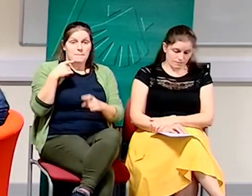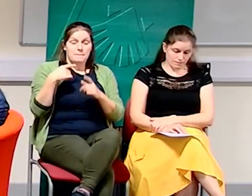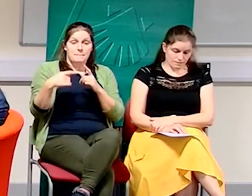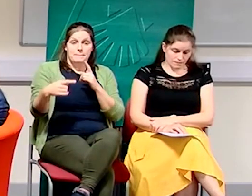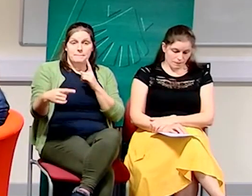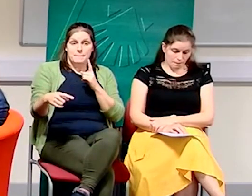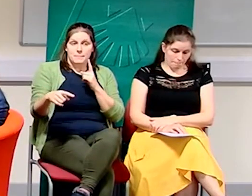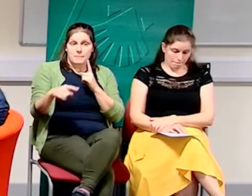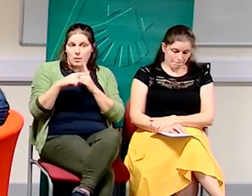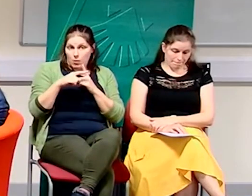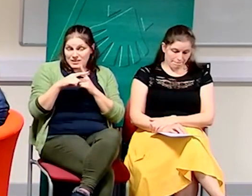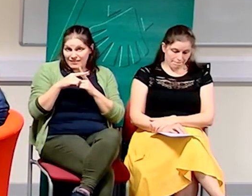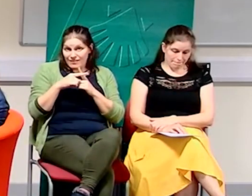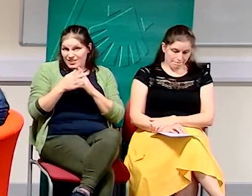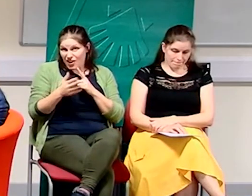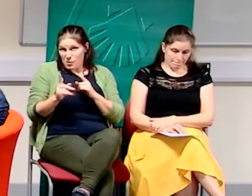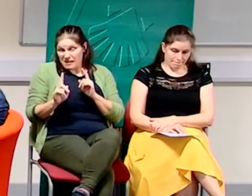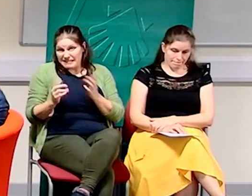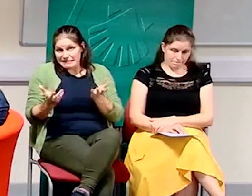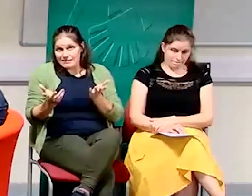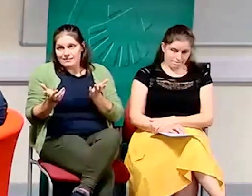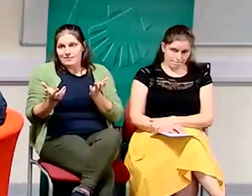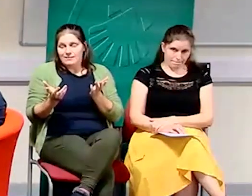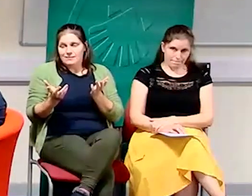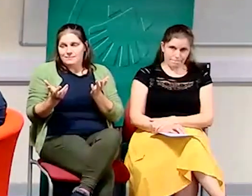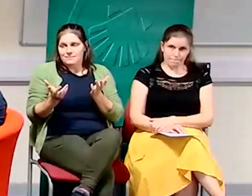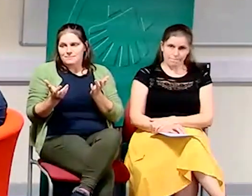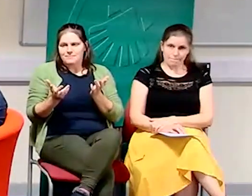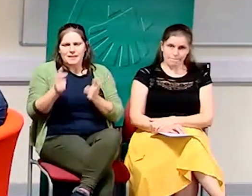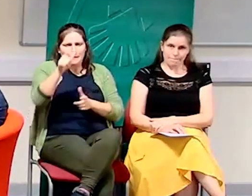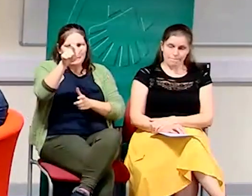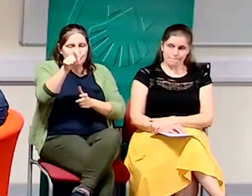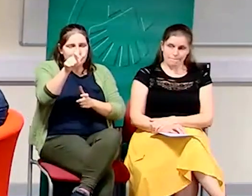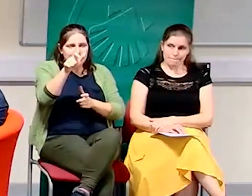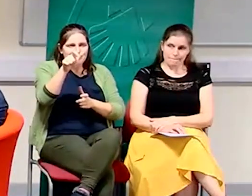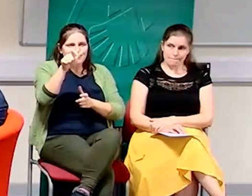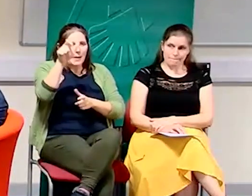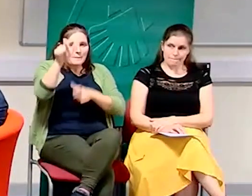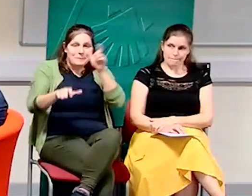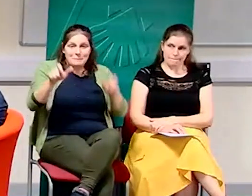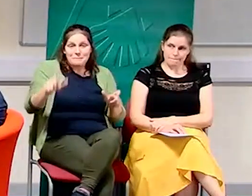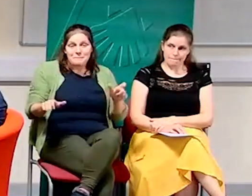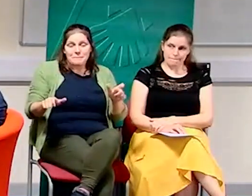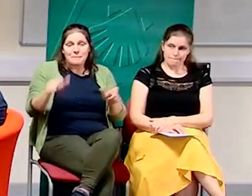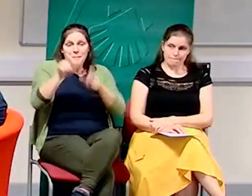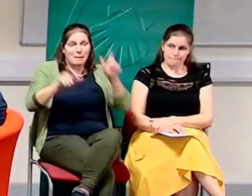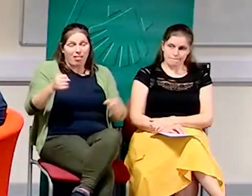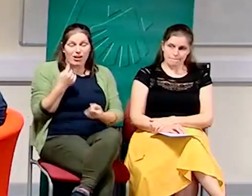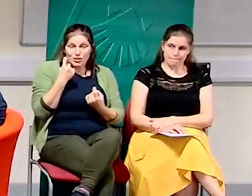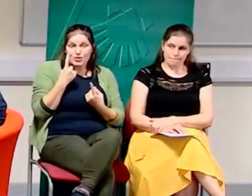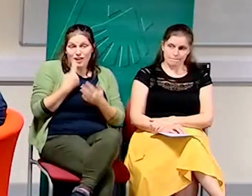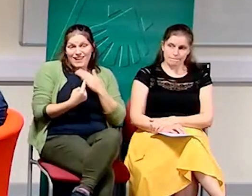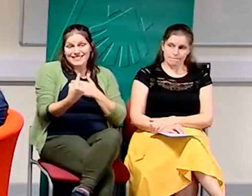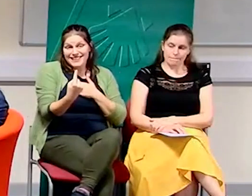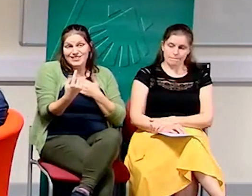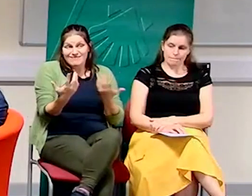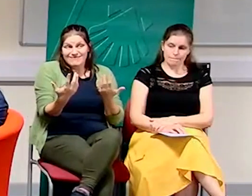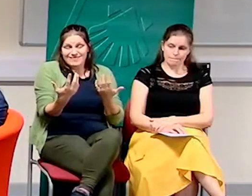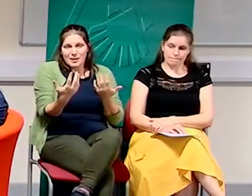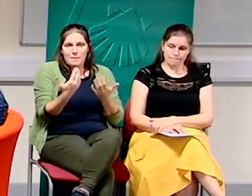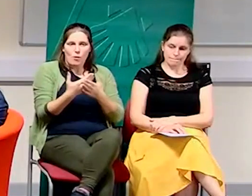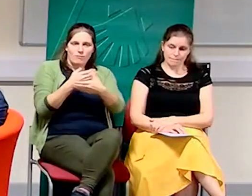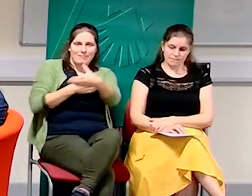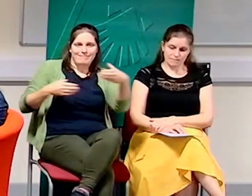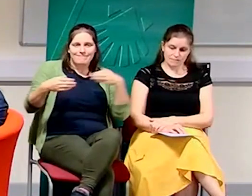of it is I think people understood what isolation was like and I think a lot of people in our world